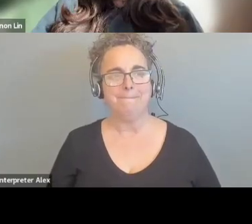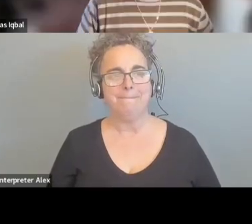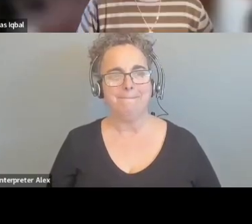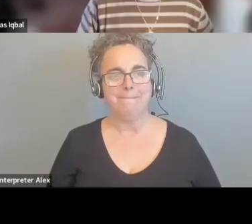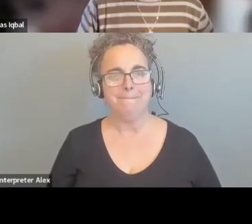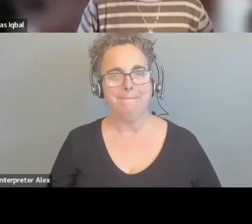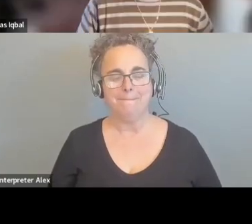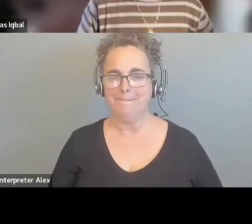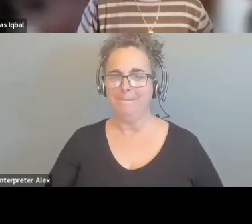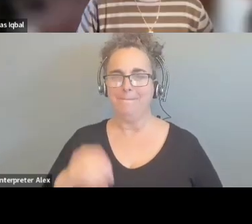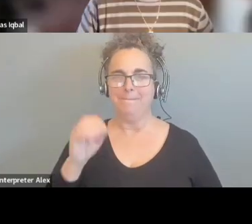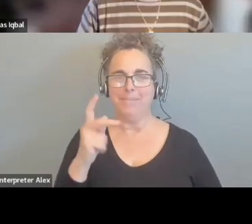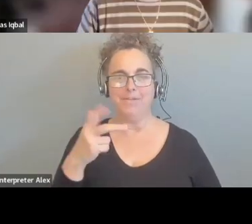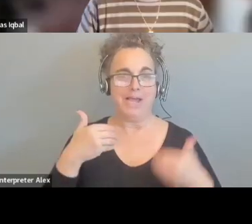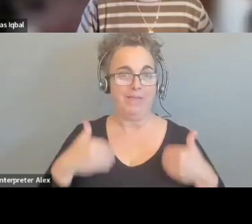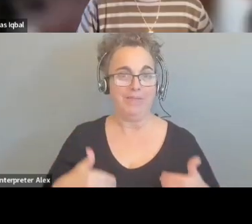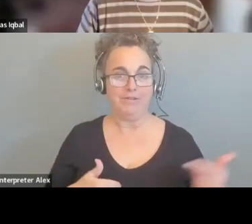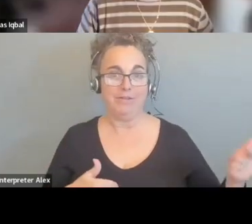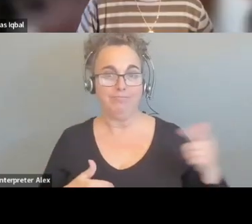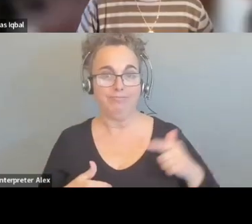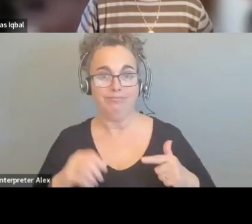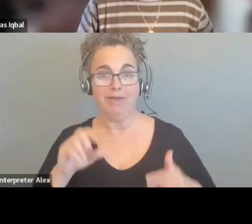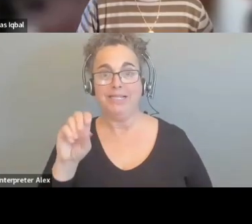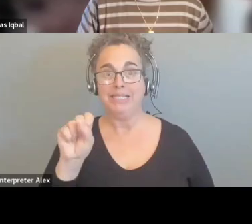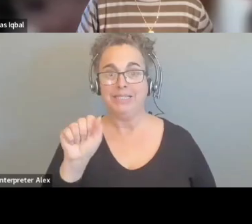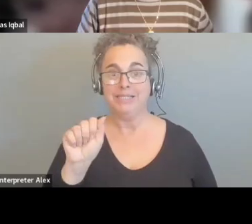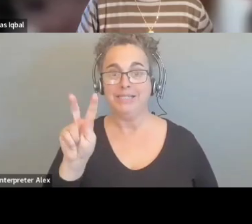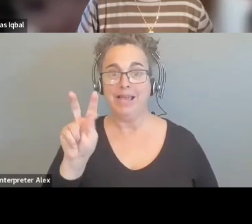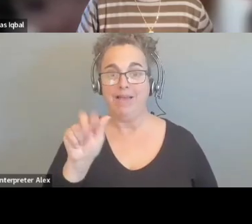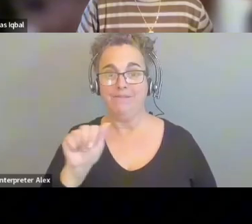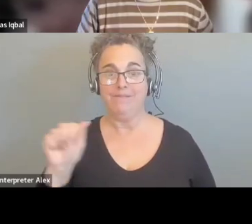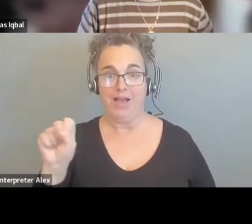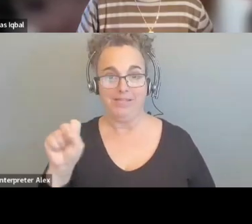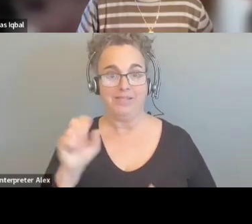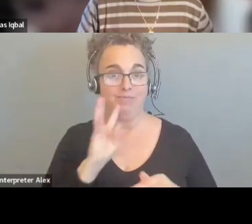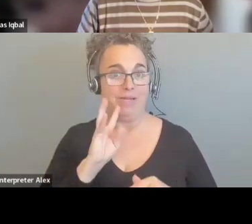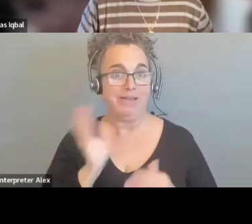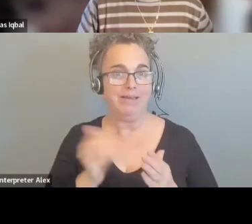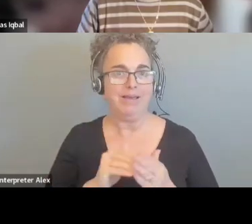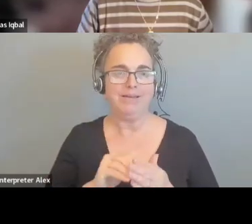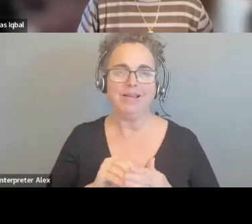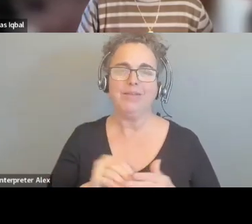Okay, this is Savaas speaking again. I'd like to close off by giving a special thanks to some